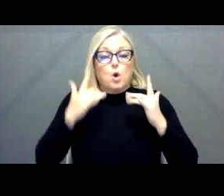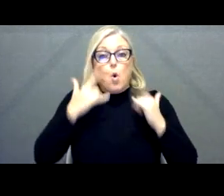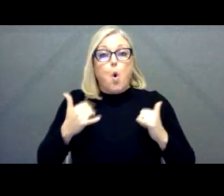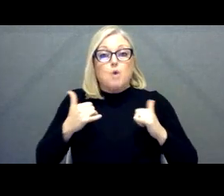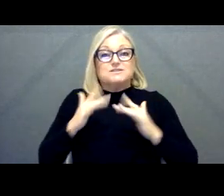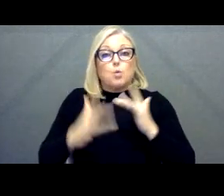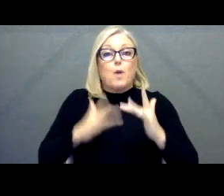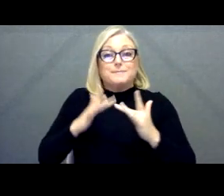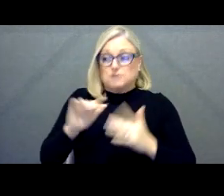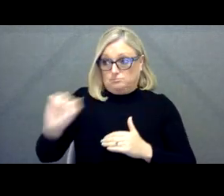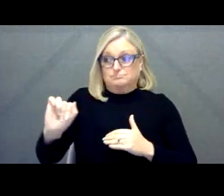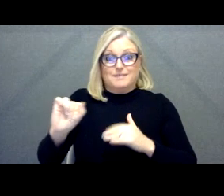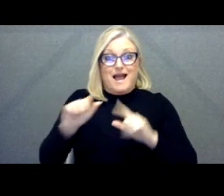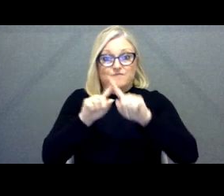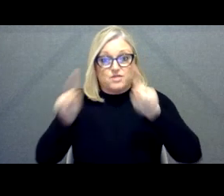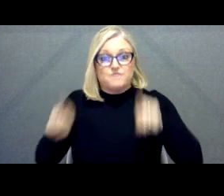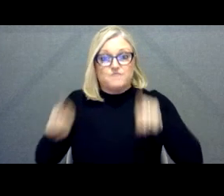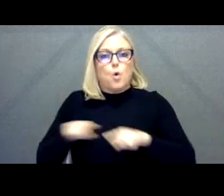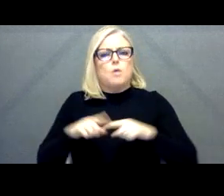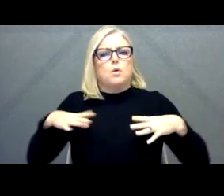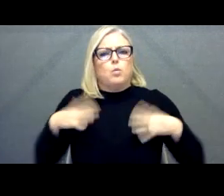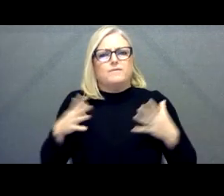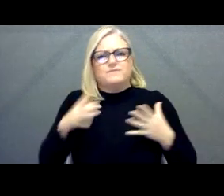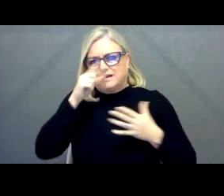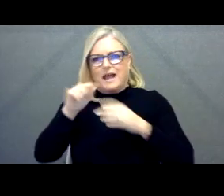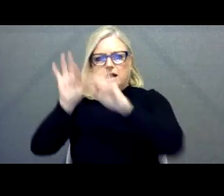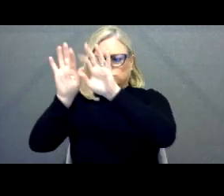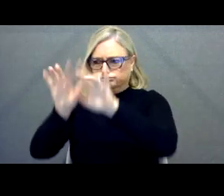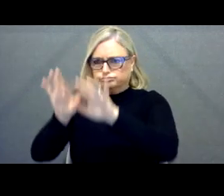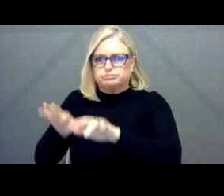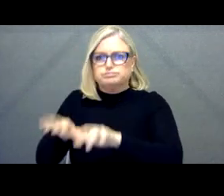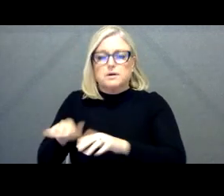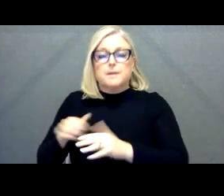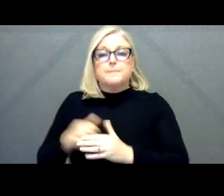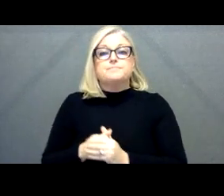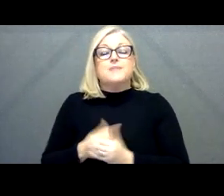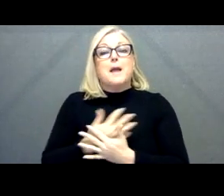helpfully there noting that a lot of you are with support agencies that a support agency on